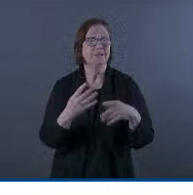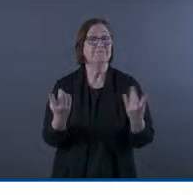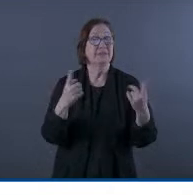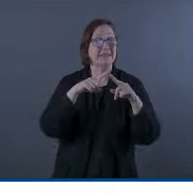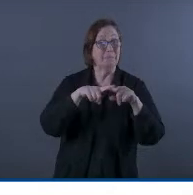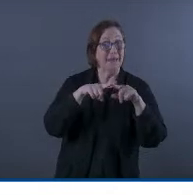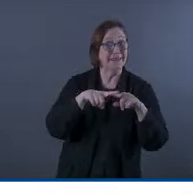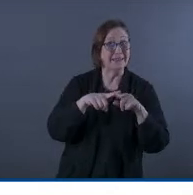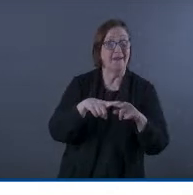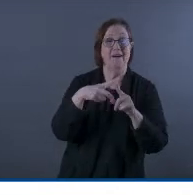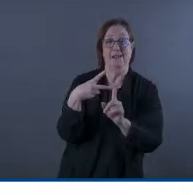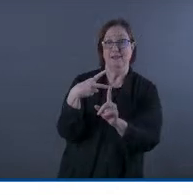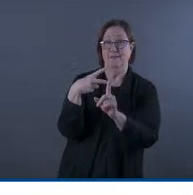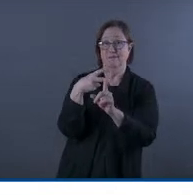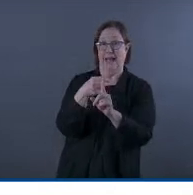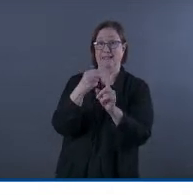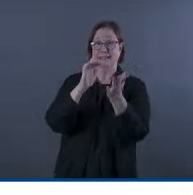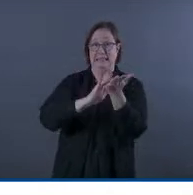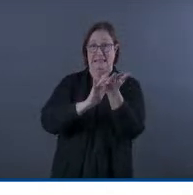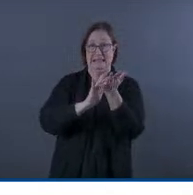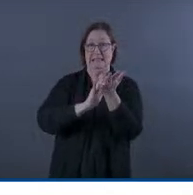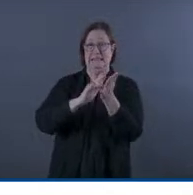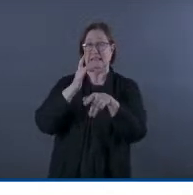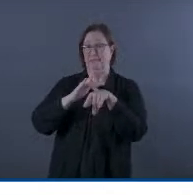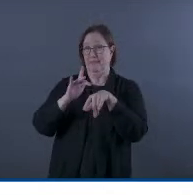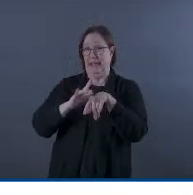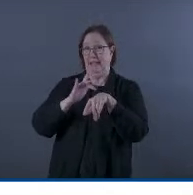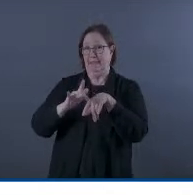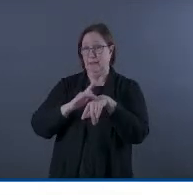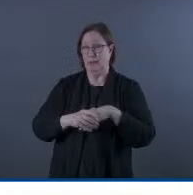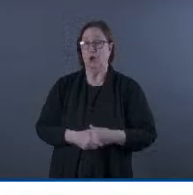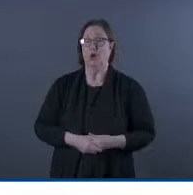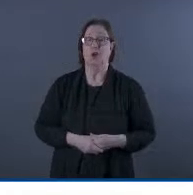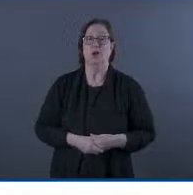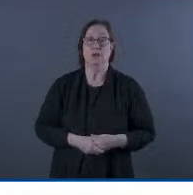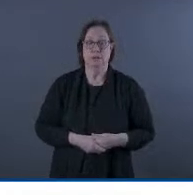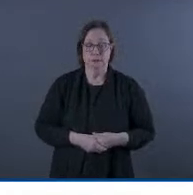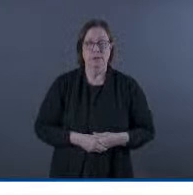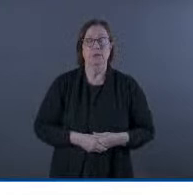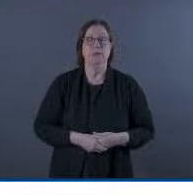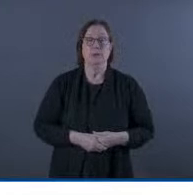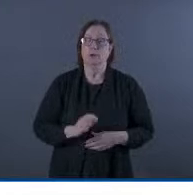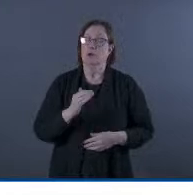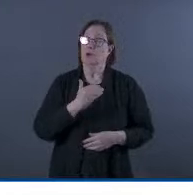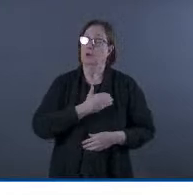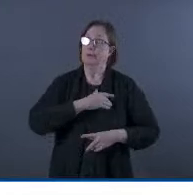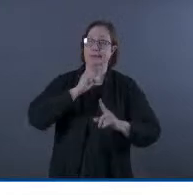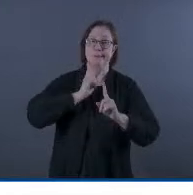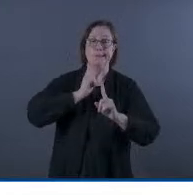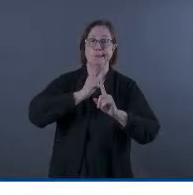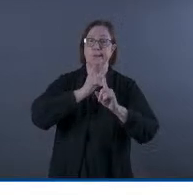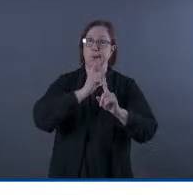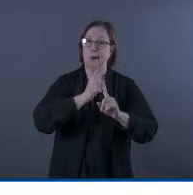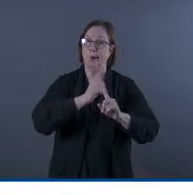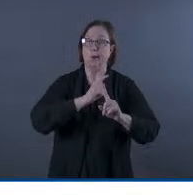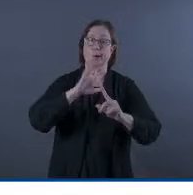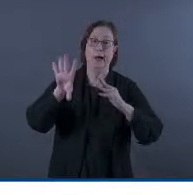It's really important that for this community vaccine center that we're adding capacity and access in Whatcom County